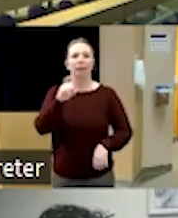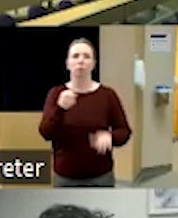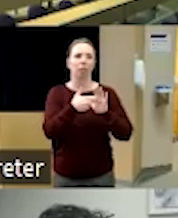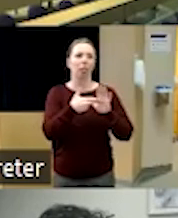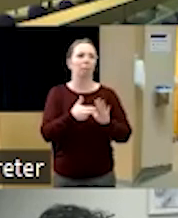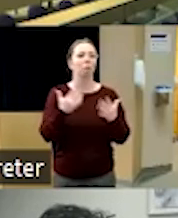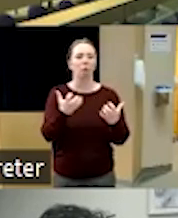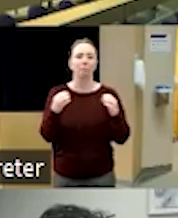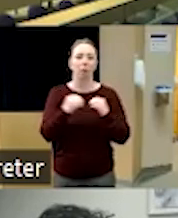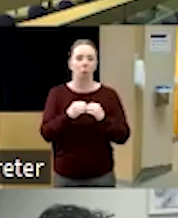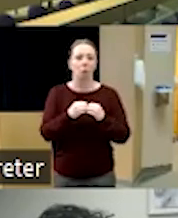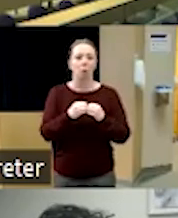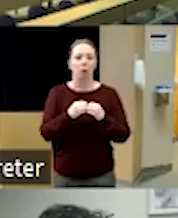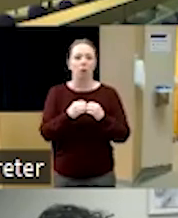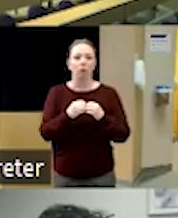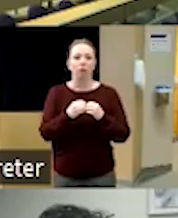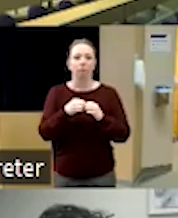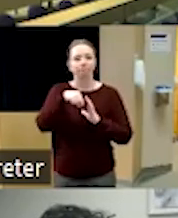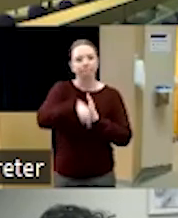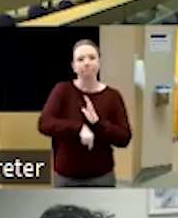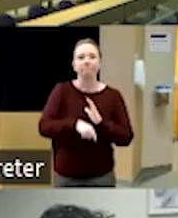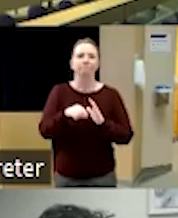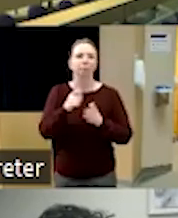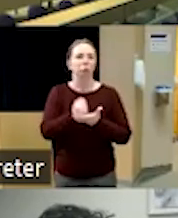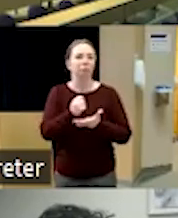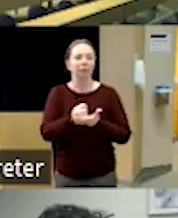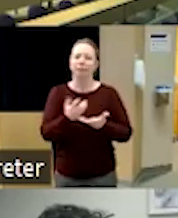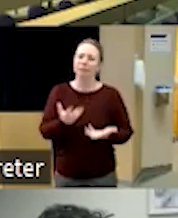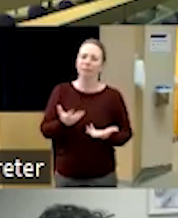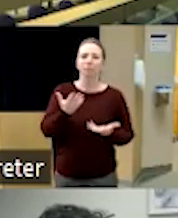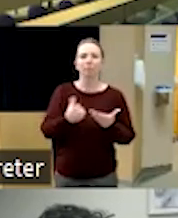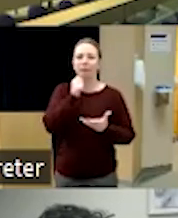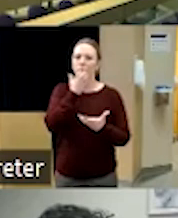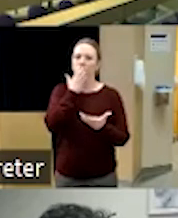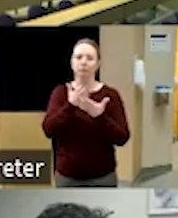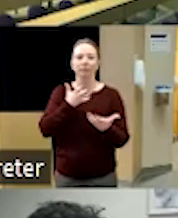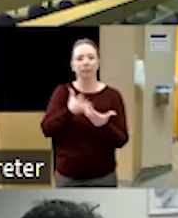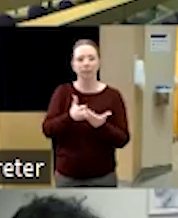um highly invasive treatment this might not be the right patient on the other hand sometimes we